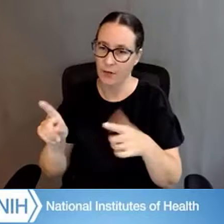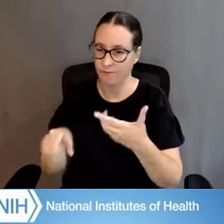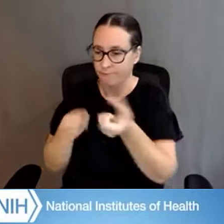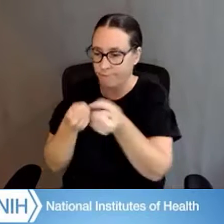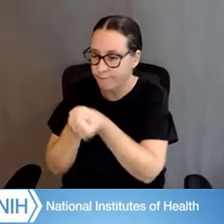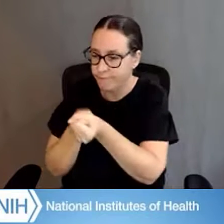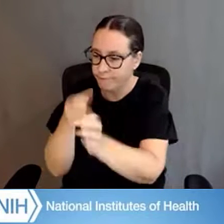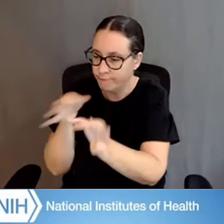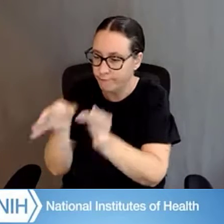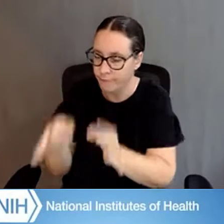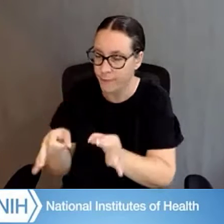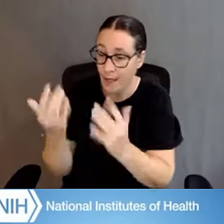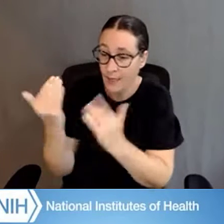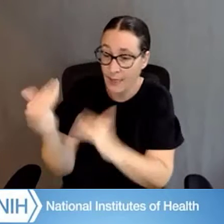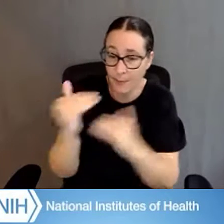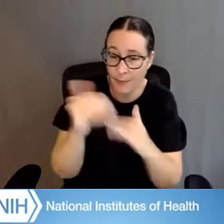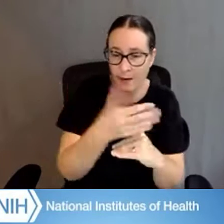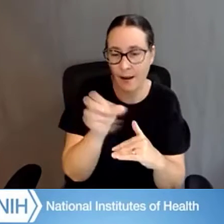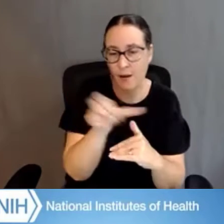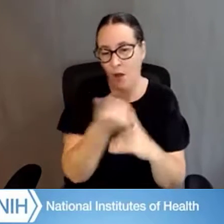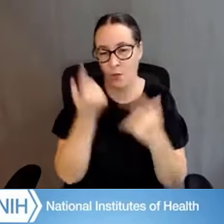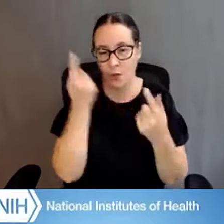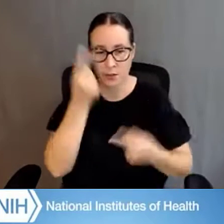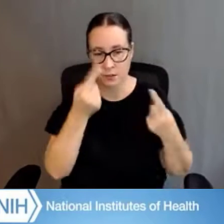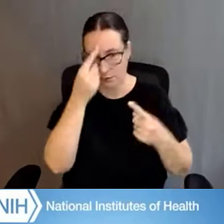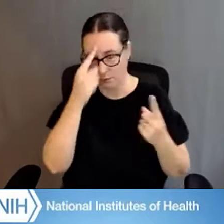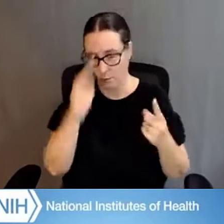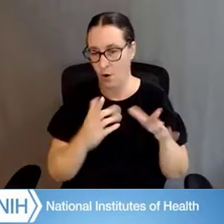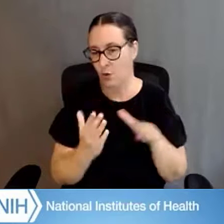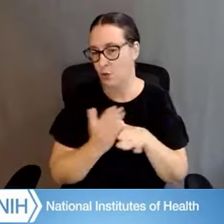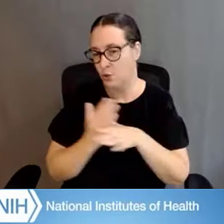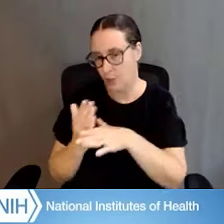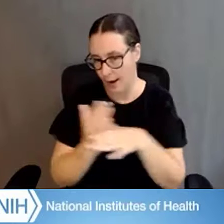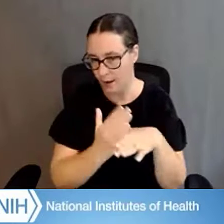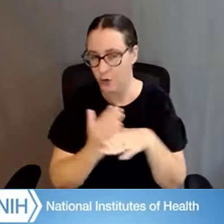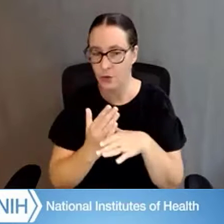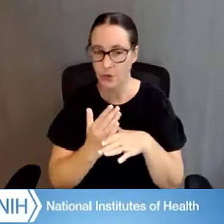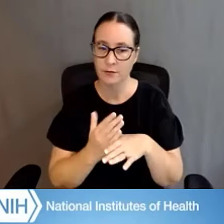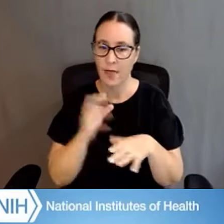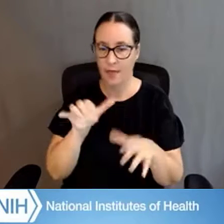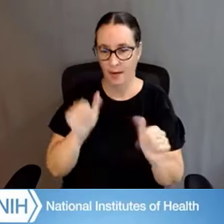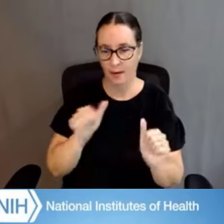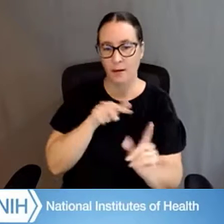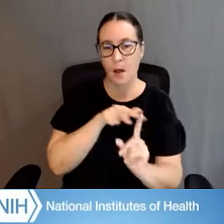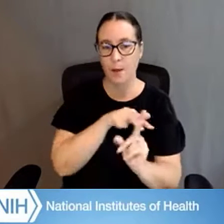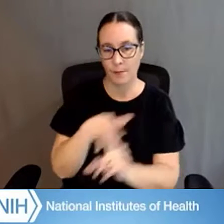and additional considerations for sharing that would also be applicable for qualitative data.